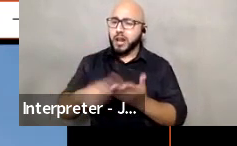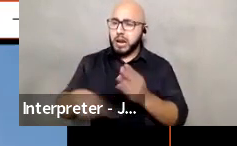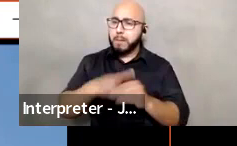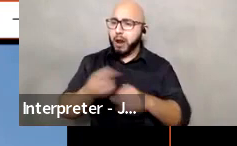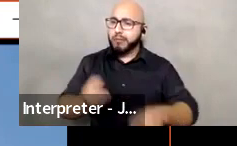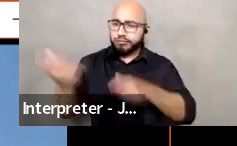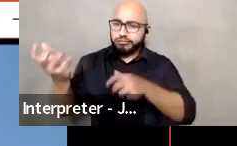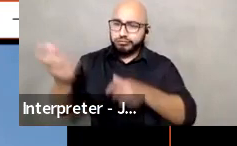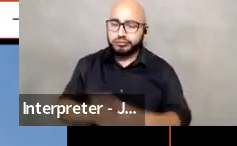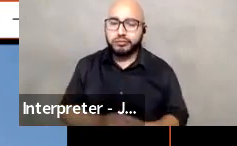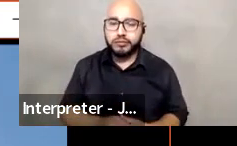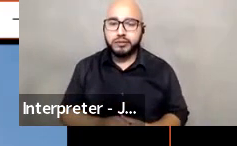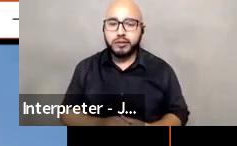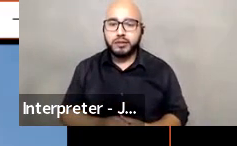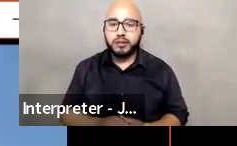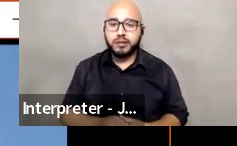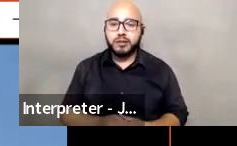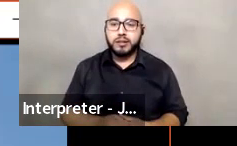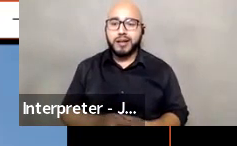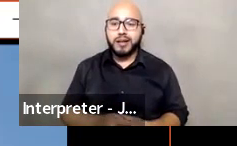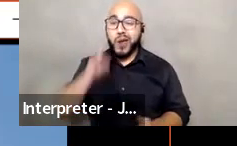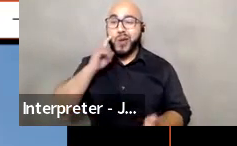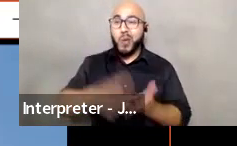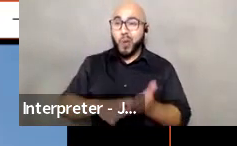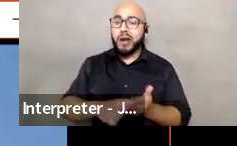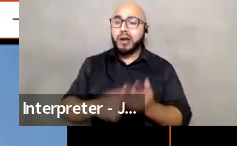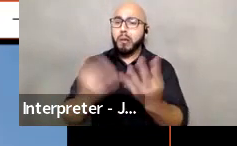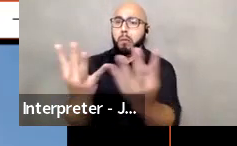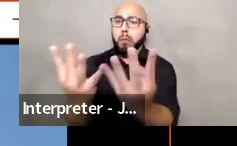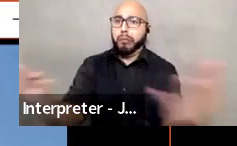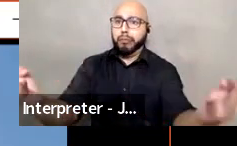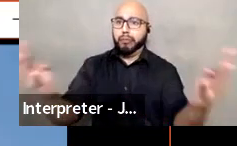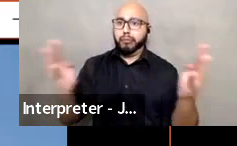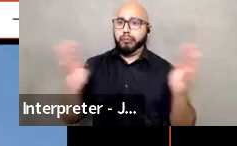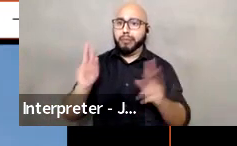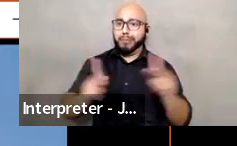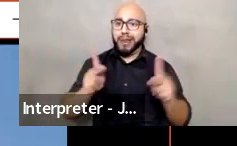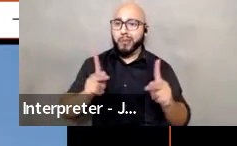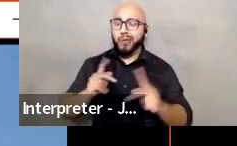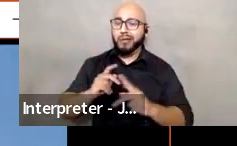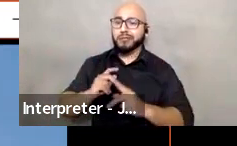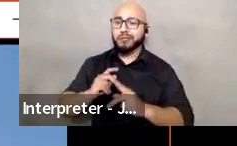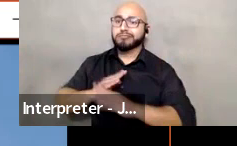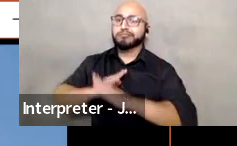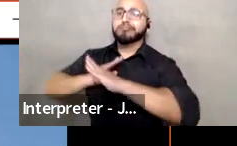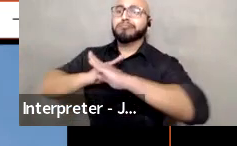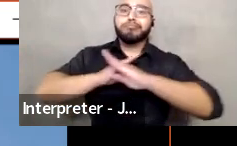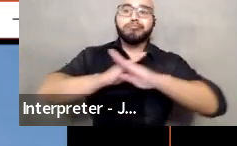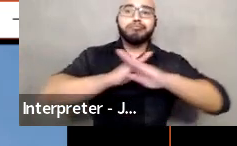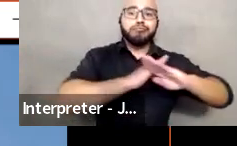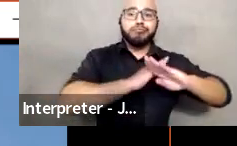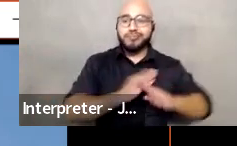There's a big defense rally that was happening. They wanted to make sure. That the. That this this.